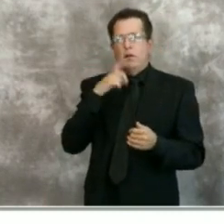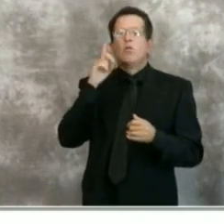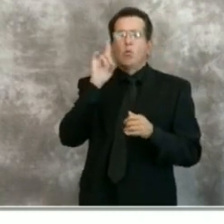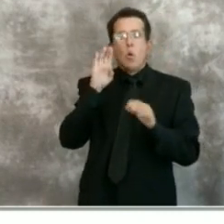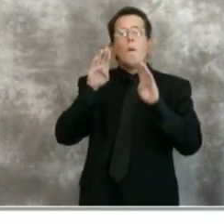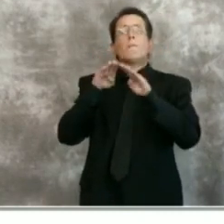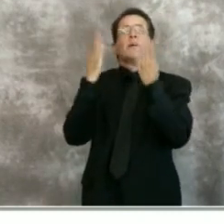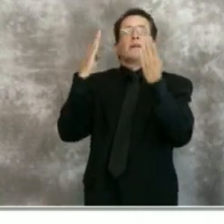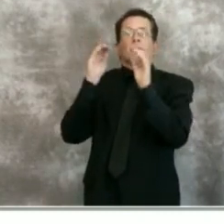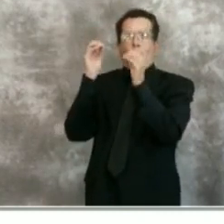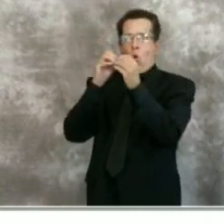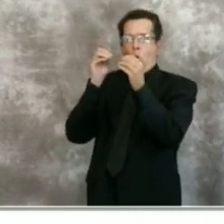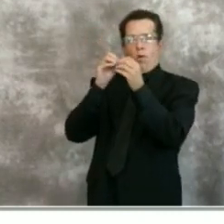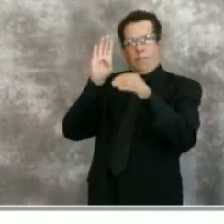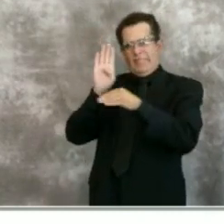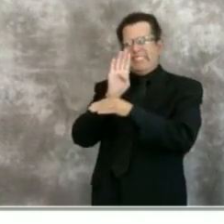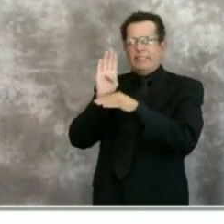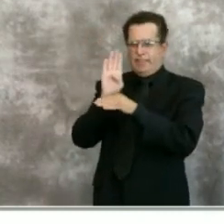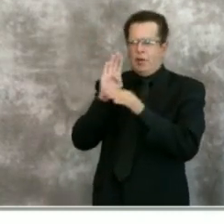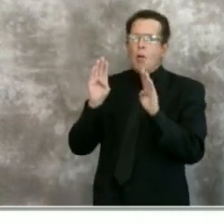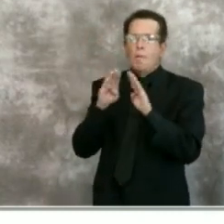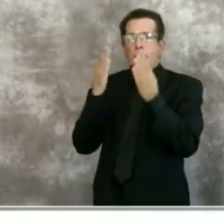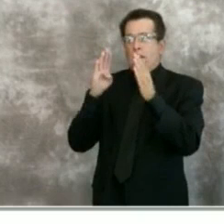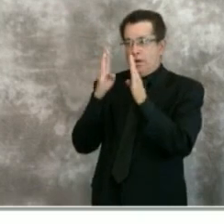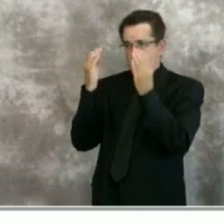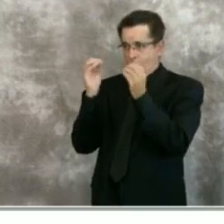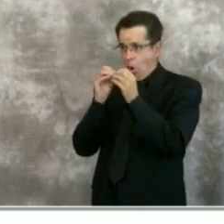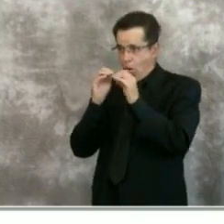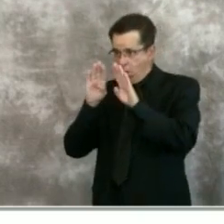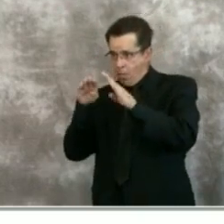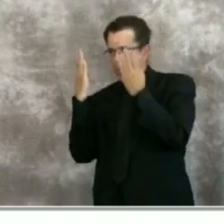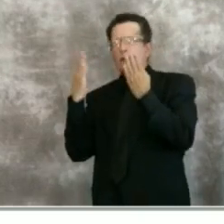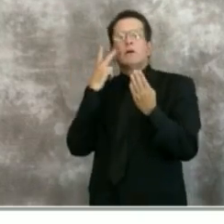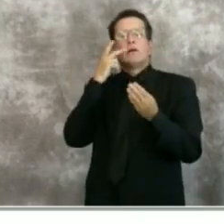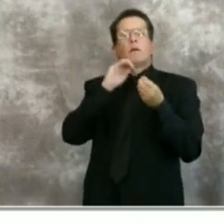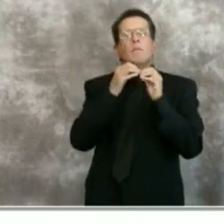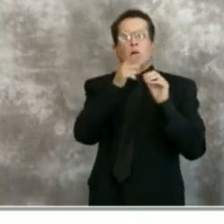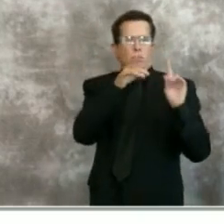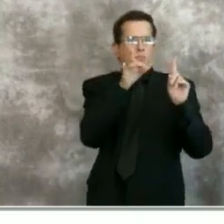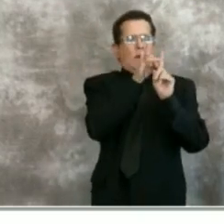ELEVATING THE DEM OR A FEW WILL SLIDING IT UP AND OPENING